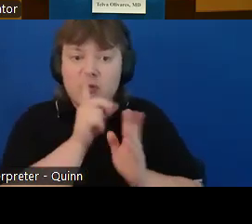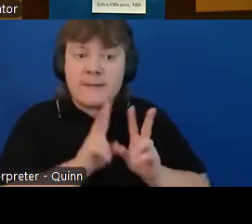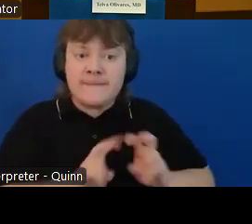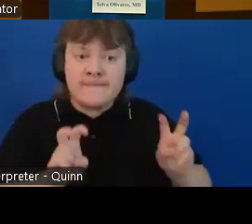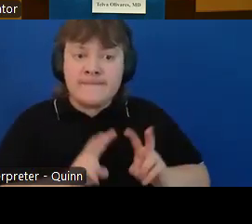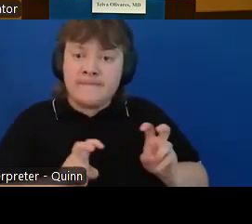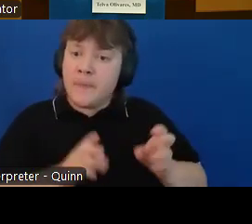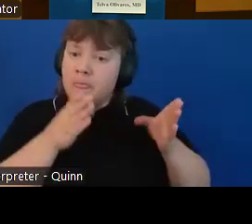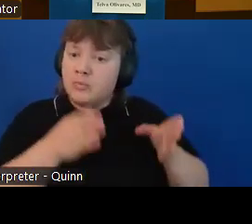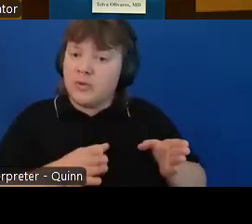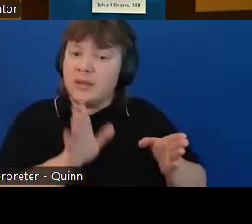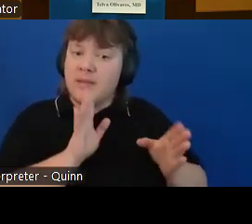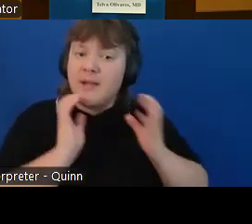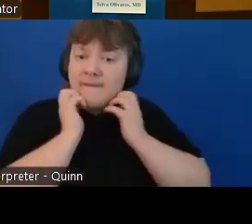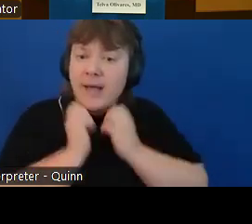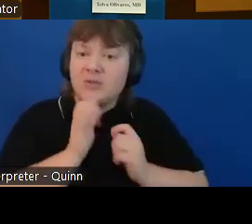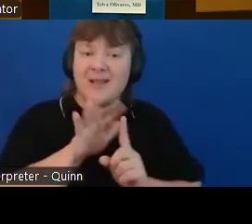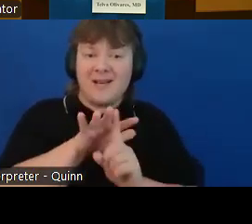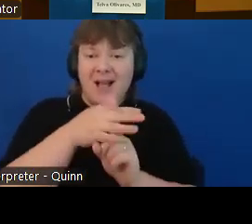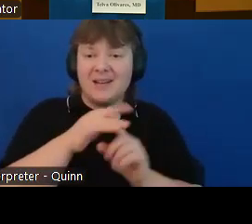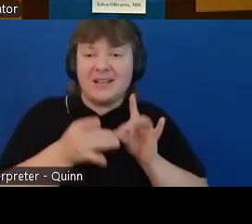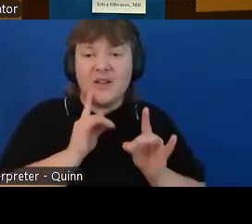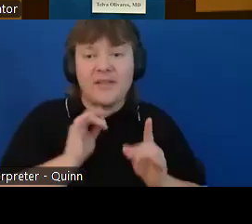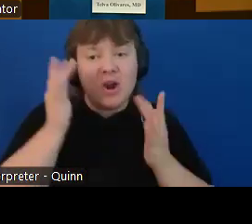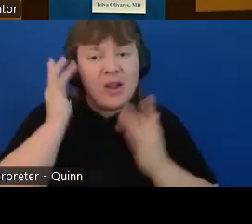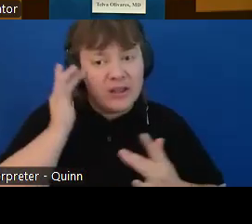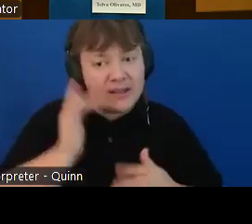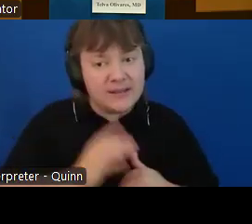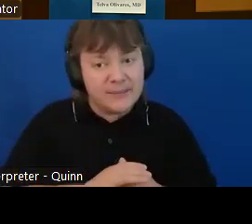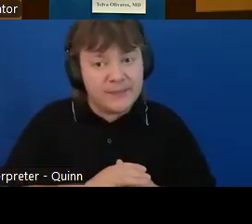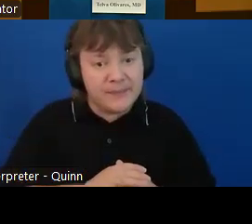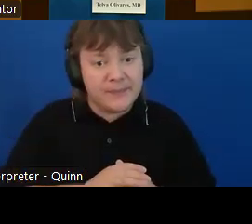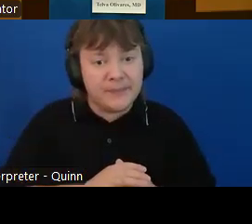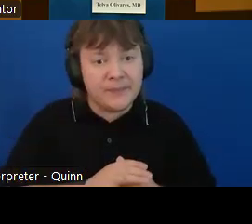person's values in the context of their illness. As we described earlier, for those who earnestly